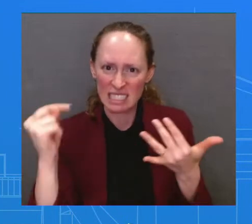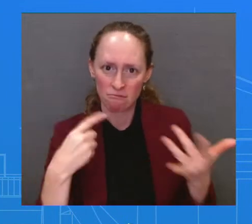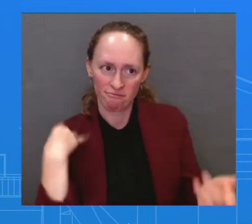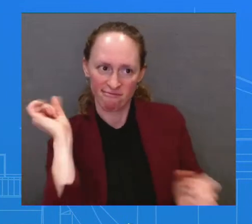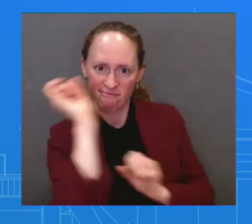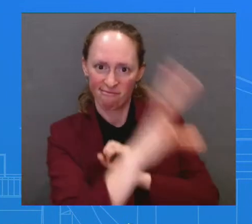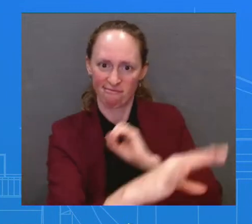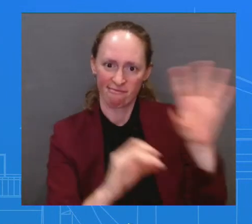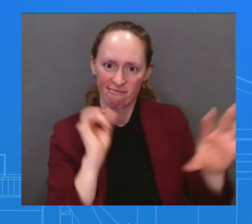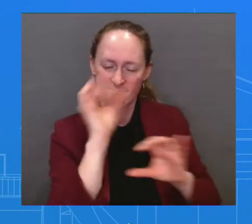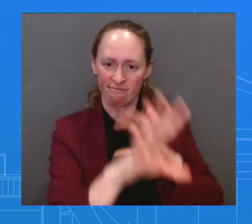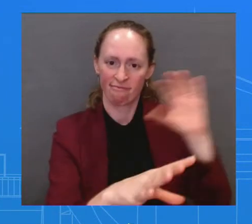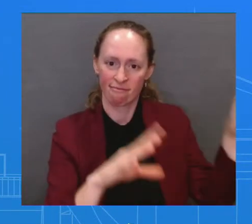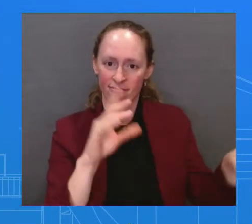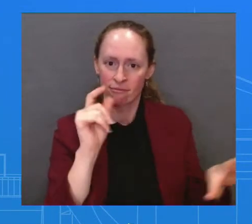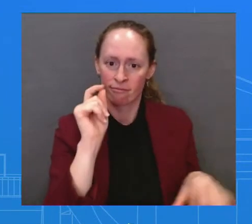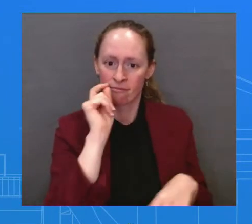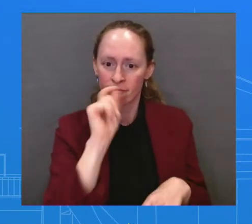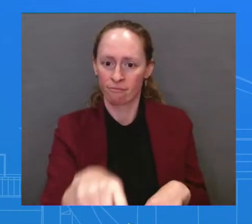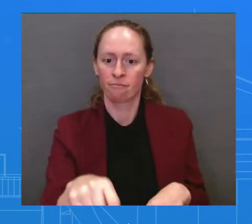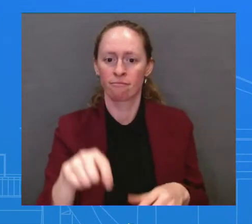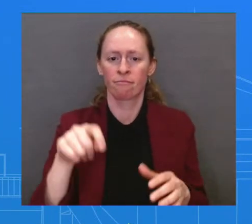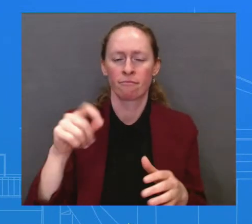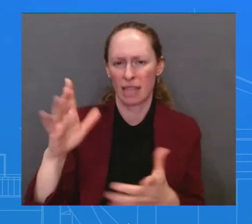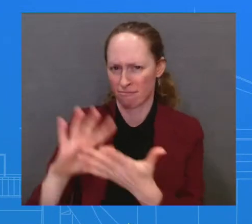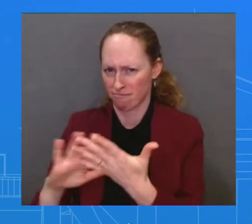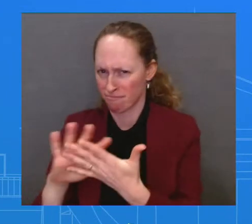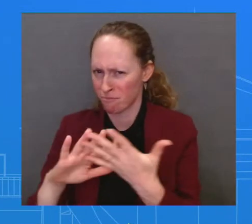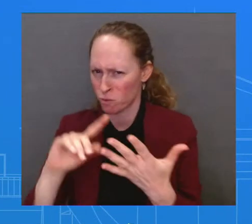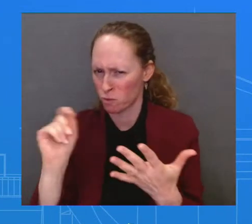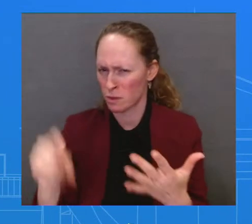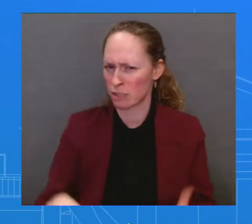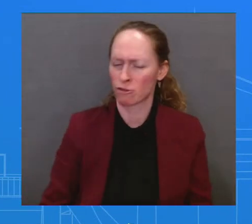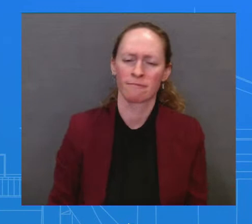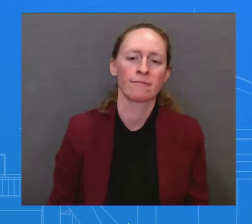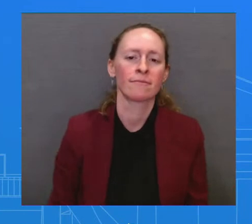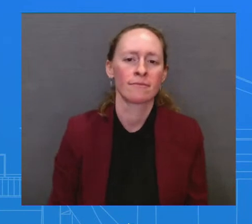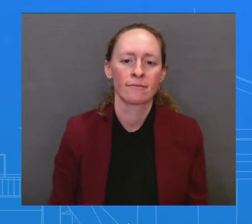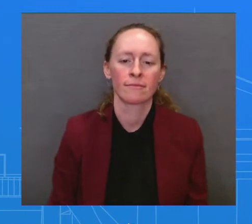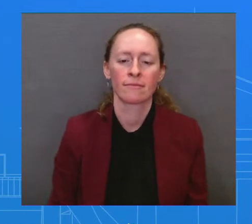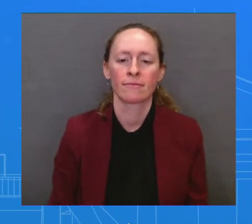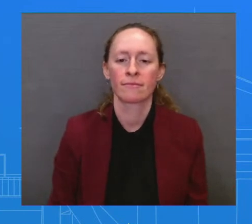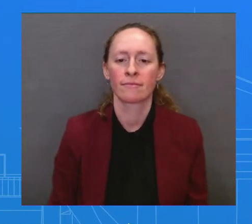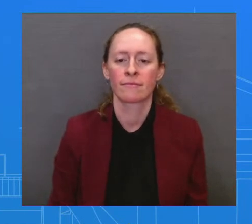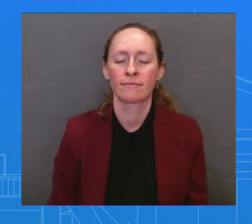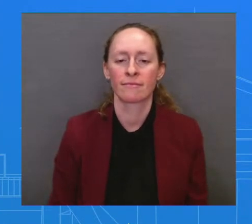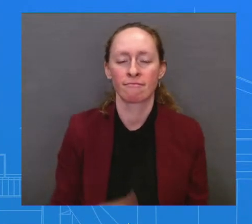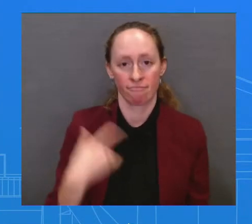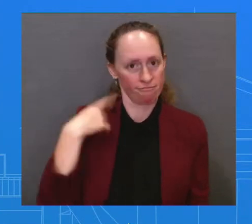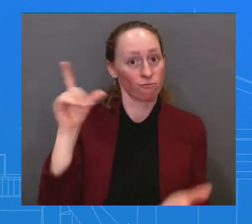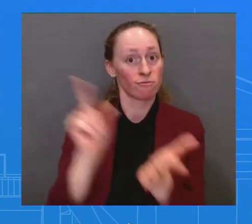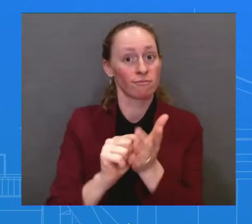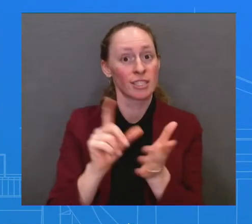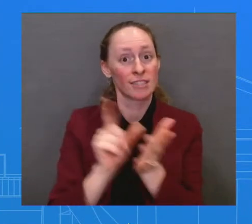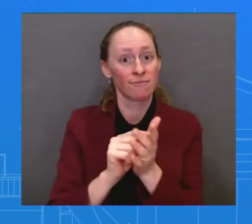I was, of course, concerned and had questions. But I've subsequently seen the Polish government spokesman come out to clarify that,